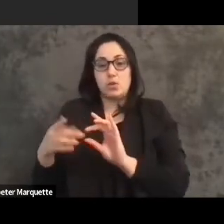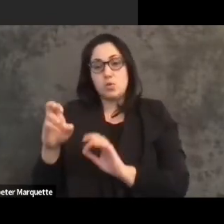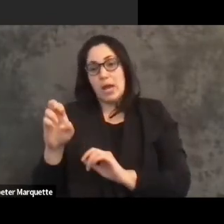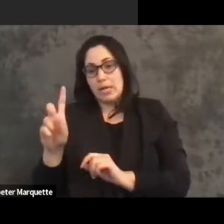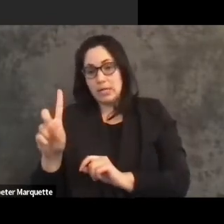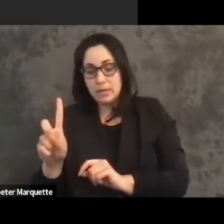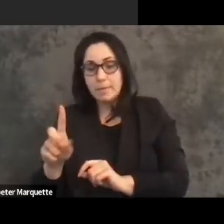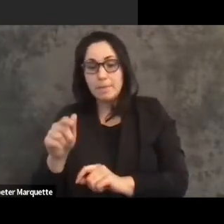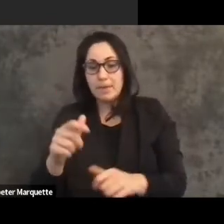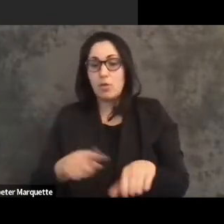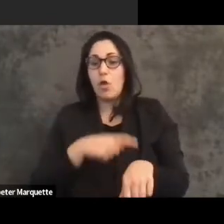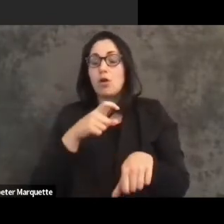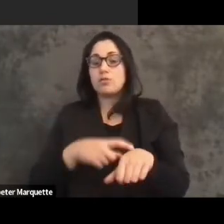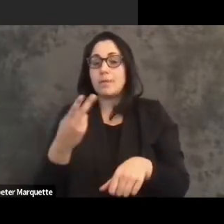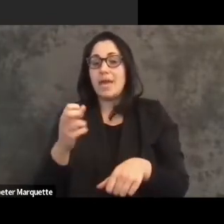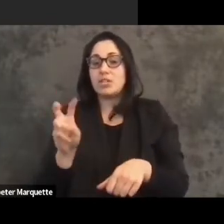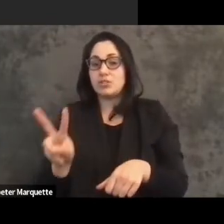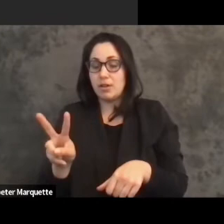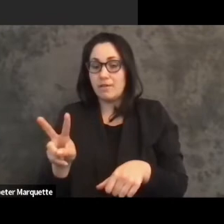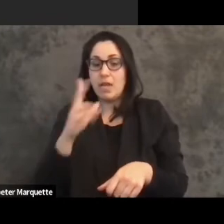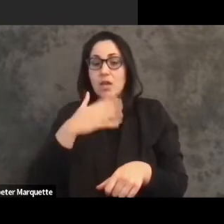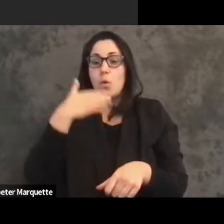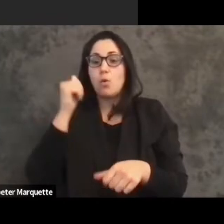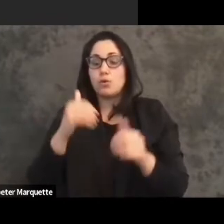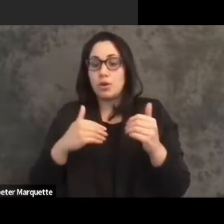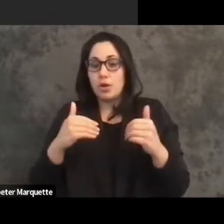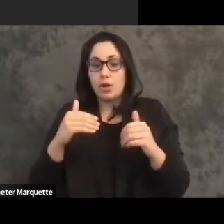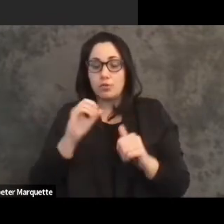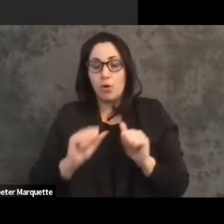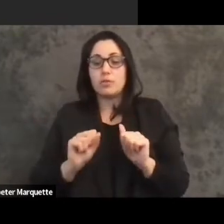to his retirement in 2018. Ronald was vice president for Policy and Advocacy at AIDS